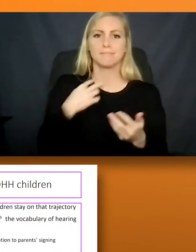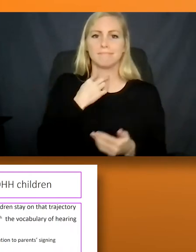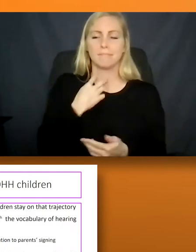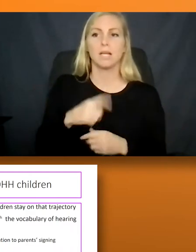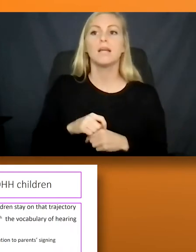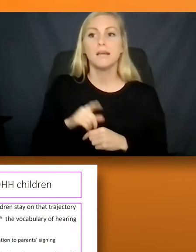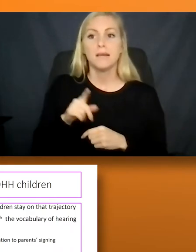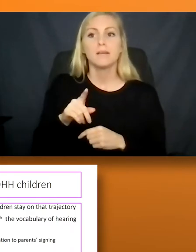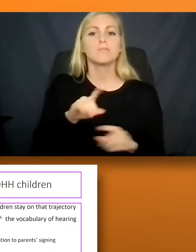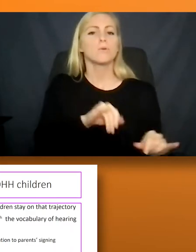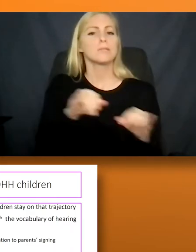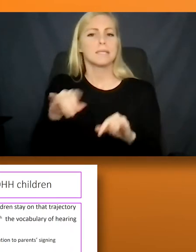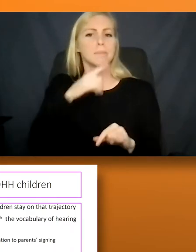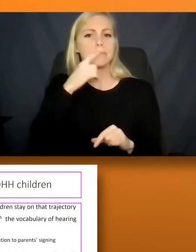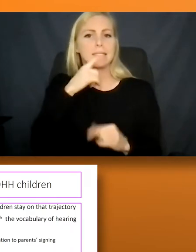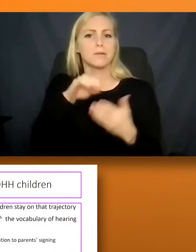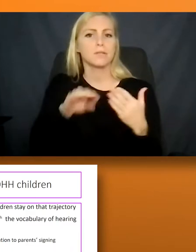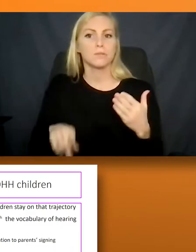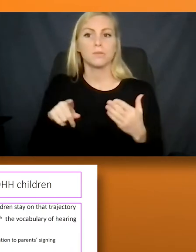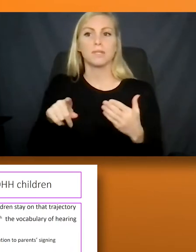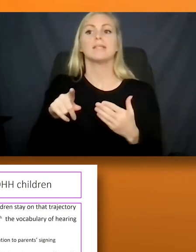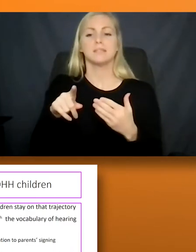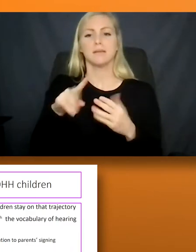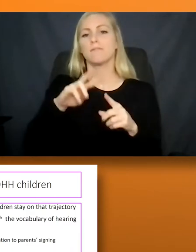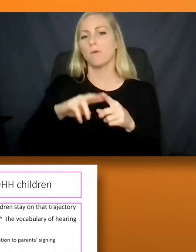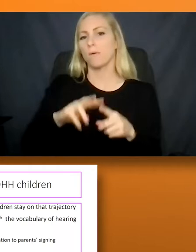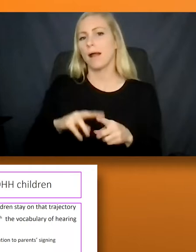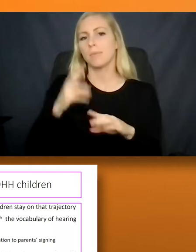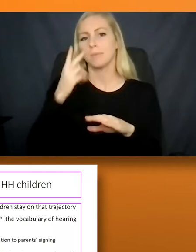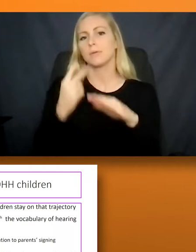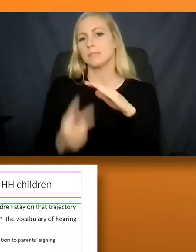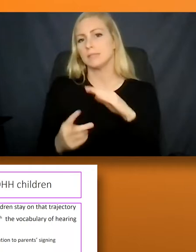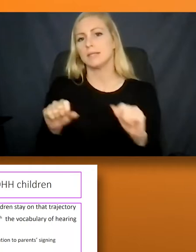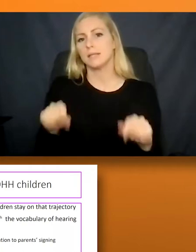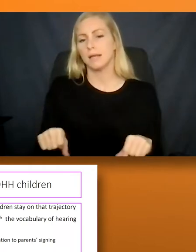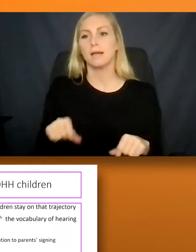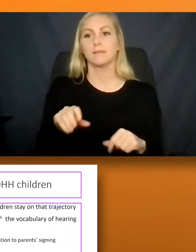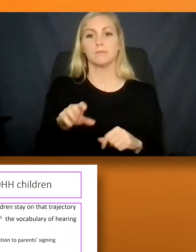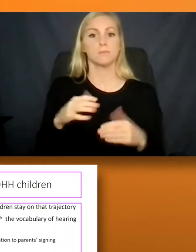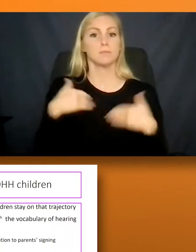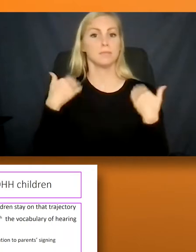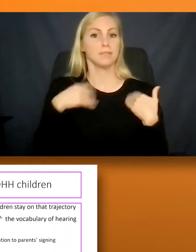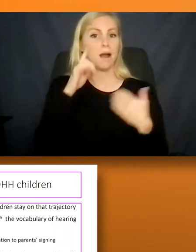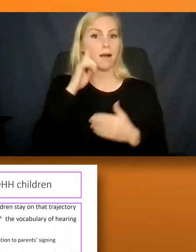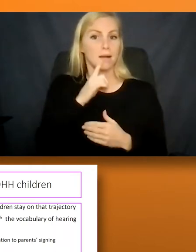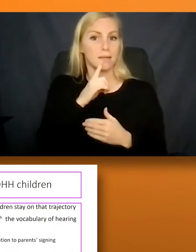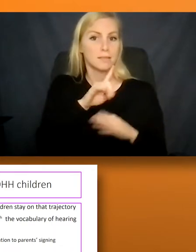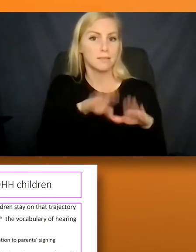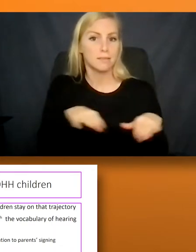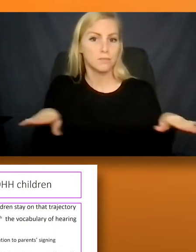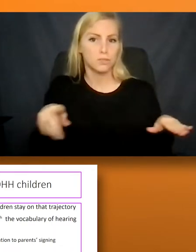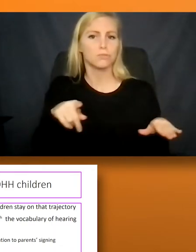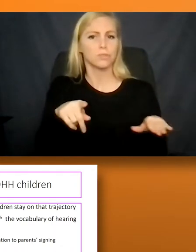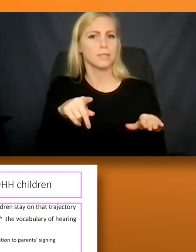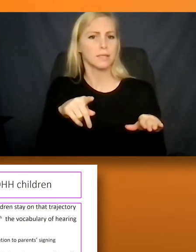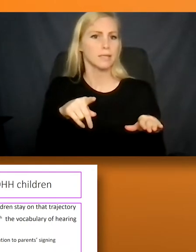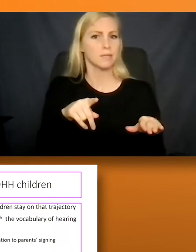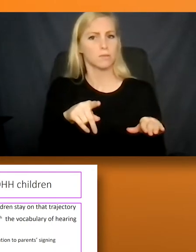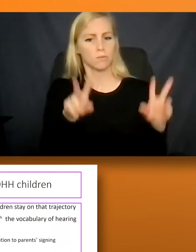their vocabulary is a predictor, and that predictor remains. So even young, Deaf children, if you look at their vocabulary, it's predictor of their reading.